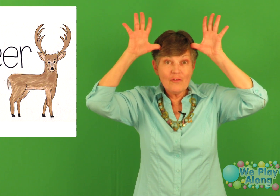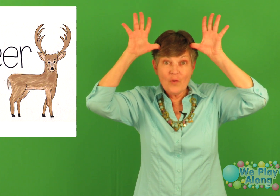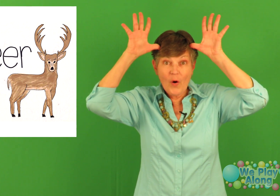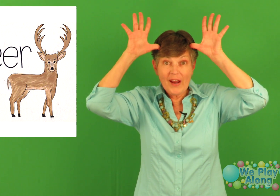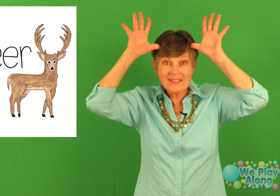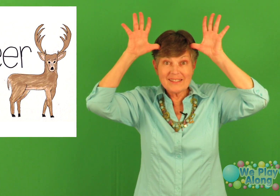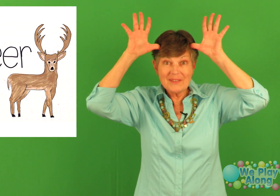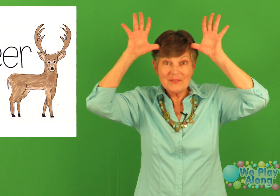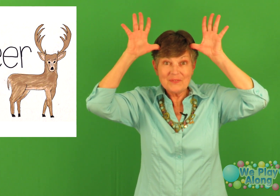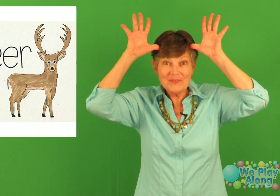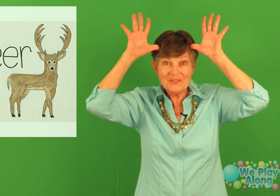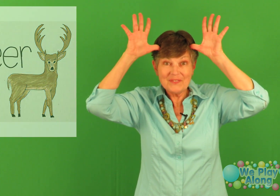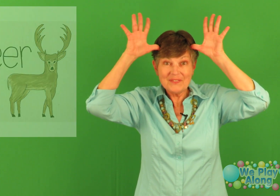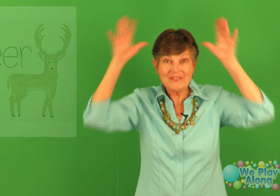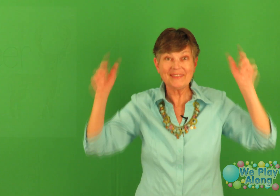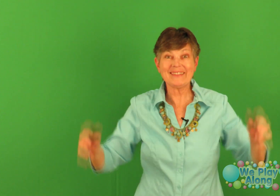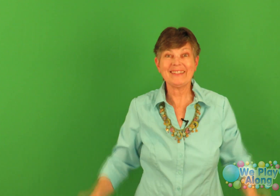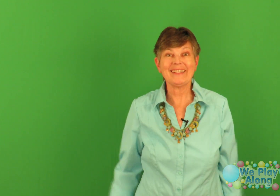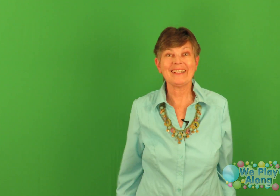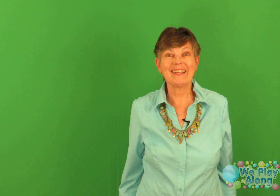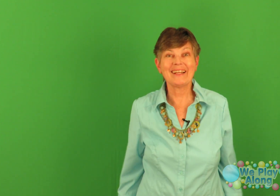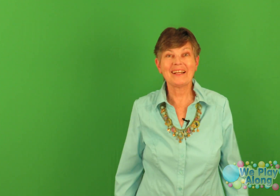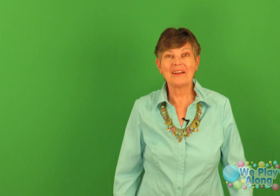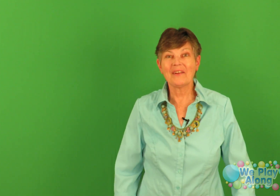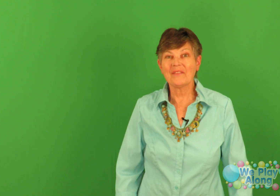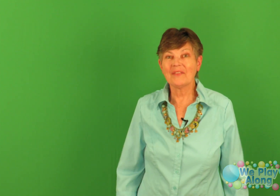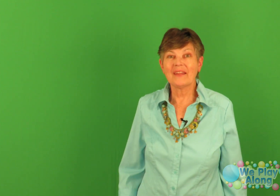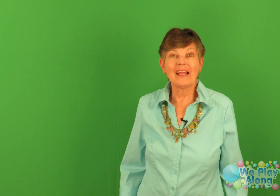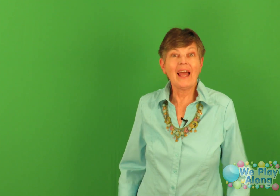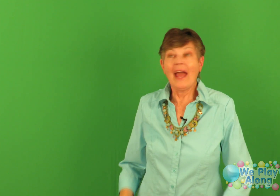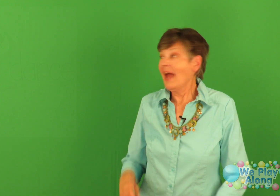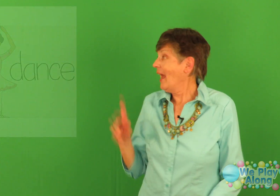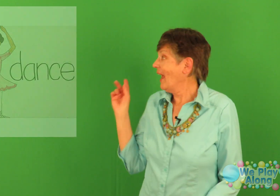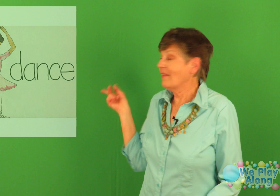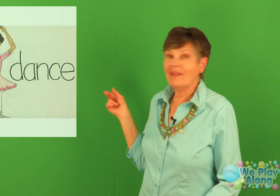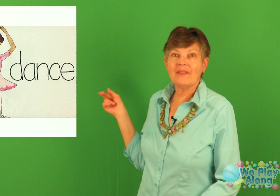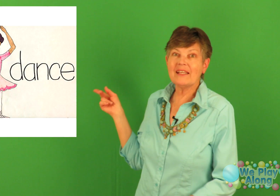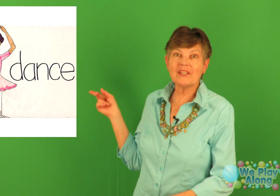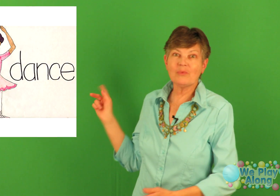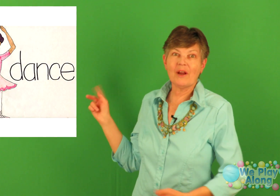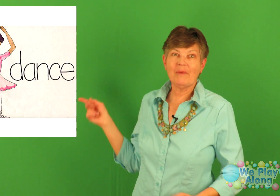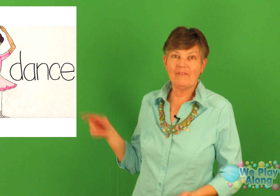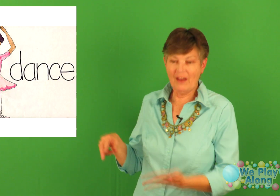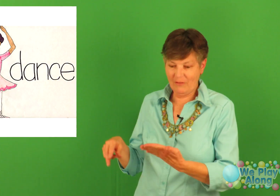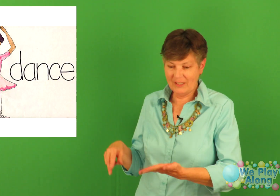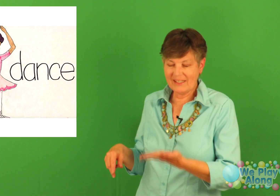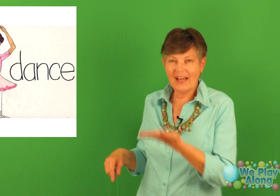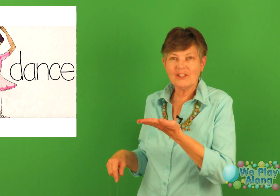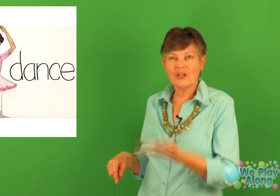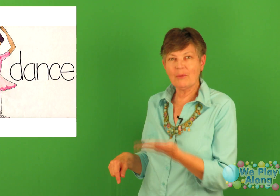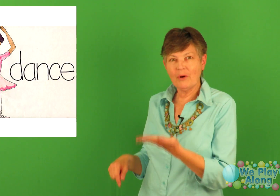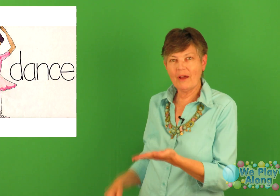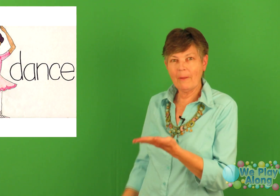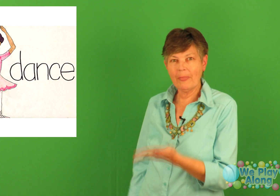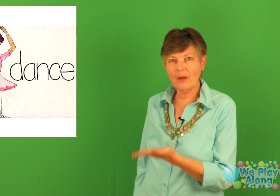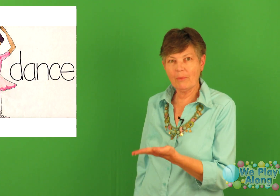the forest and this is one of my favorite signs you're gonna put a your